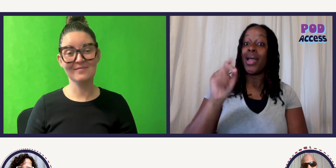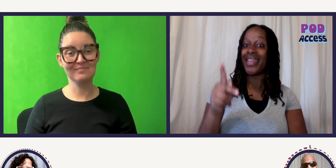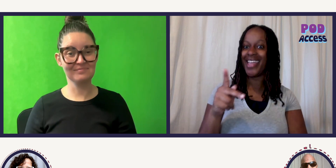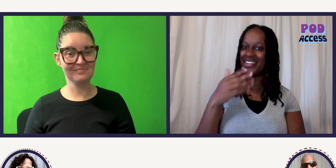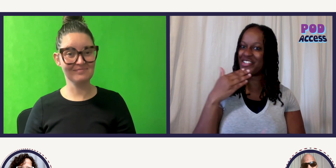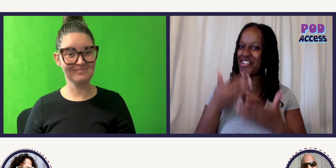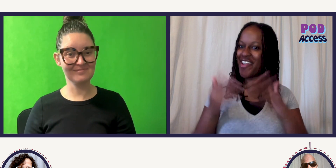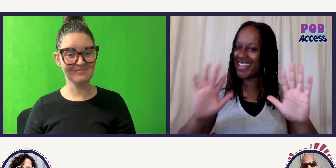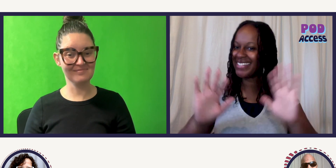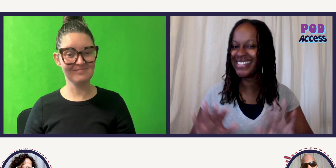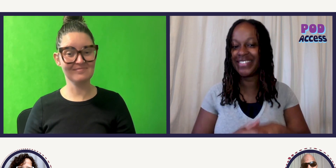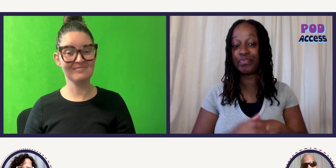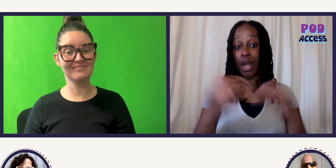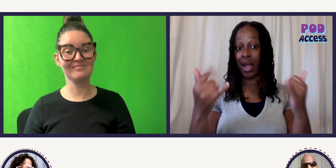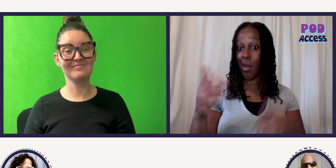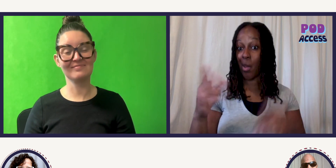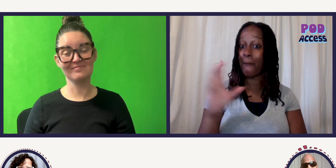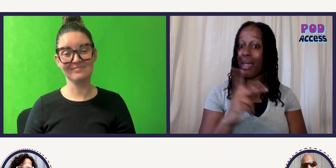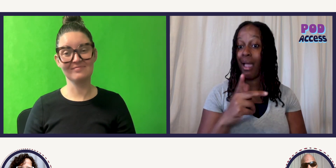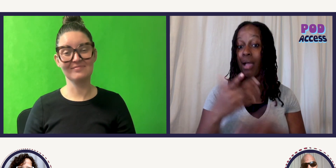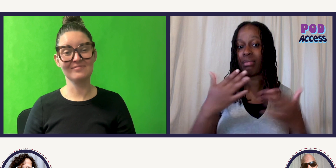Okay, great. Now that you’re back, let’s return to Sofia.